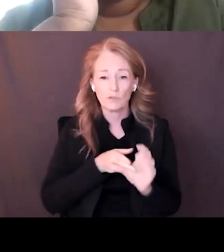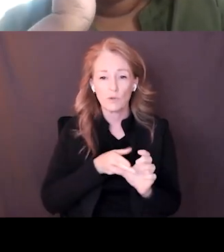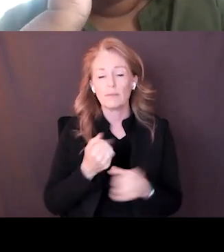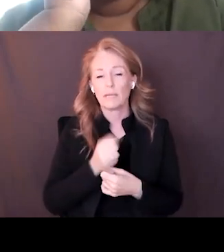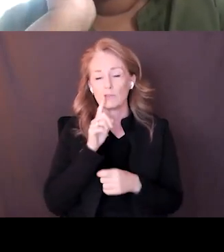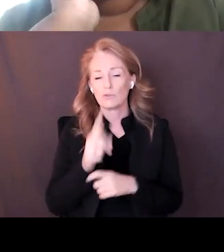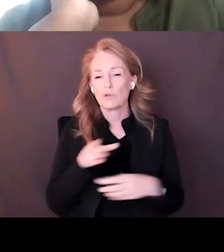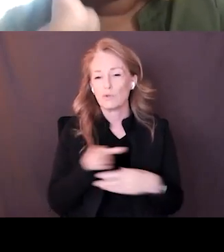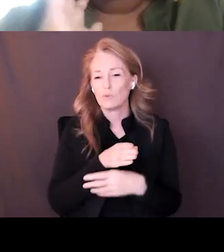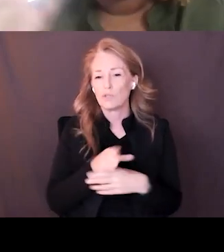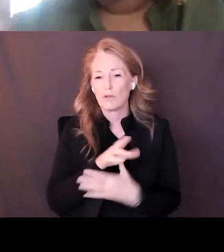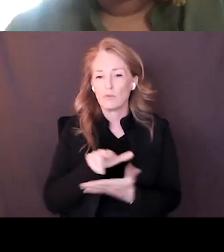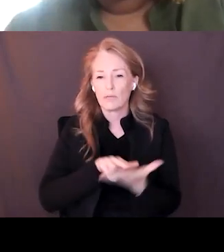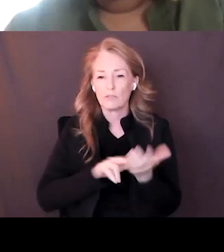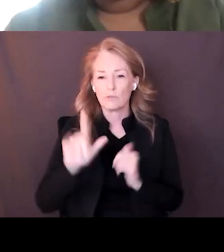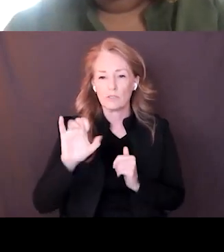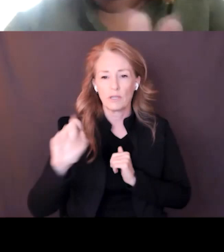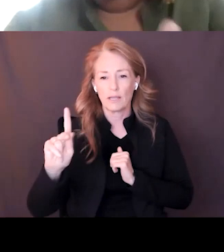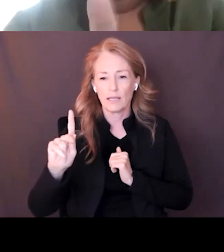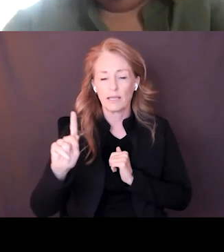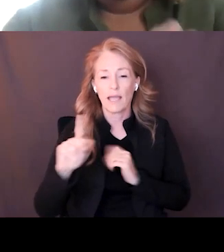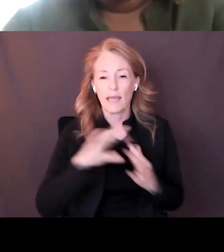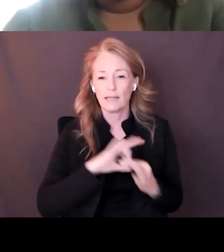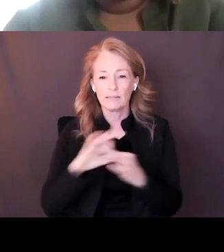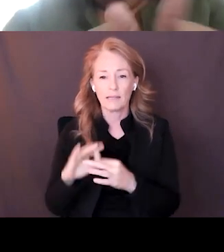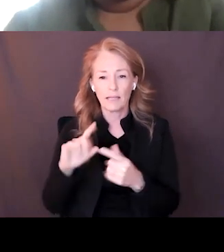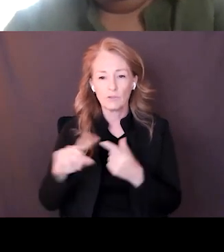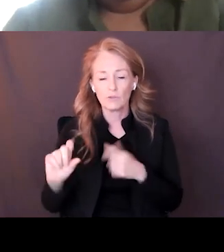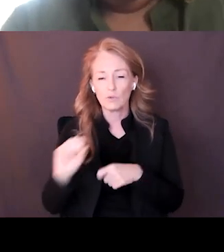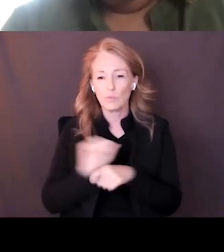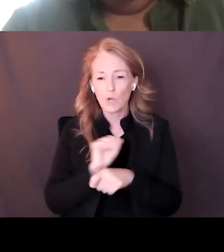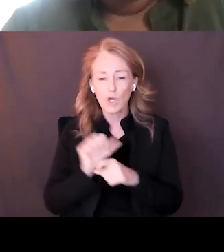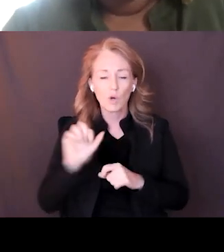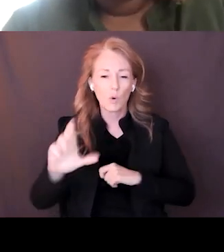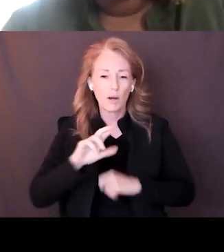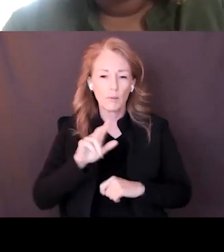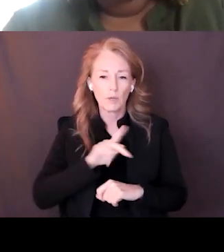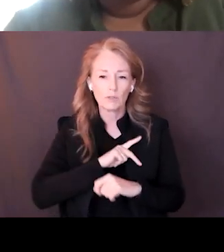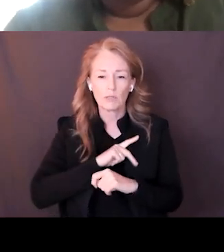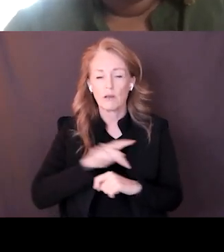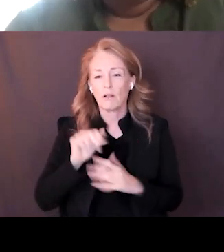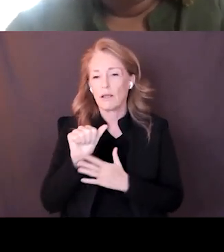LINK THAT IS LINKED TO THEIR PERSONAL ACCOUNT.